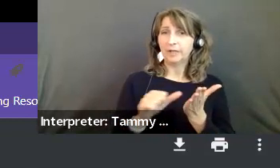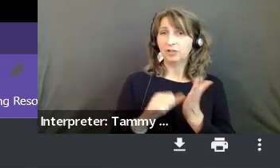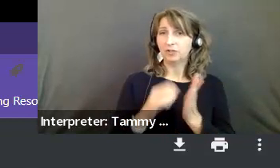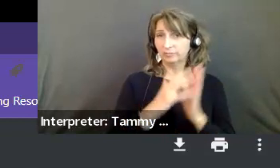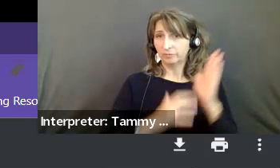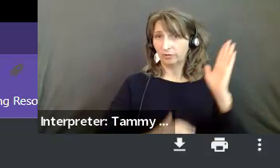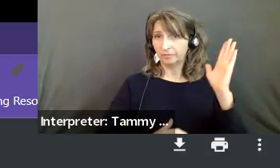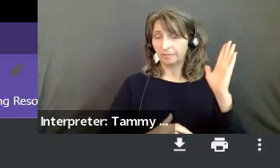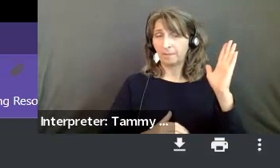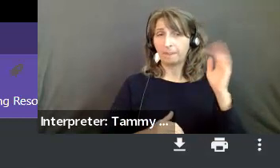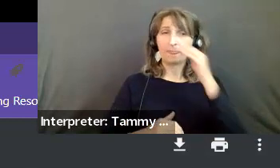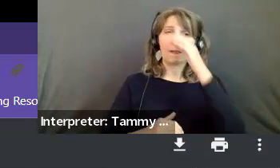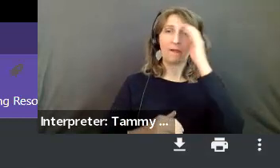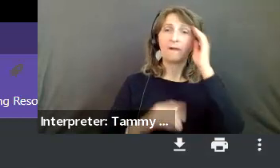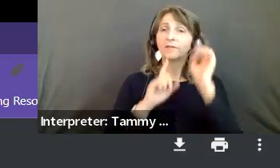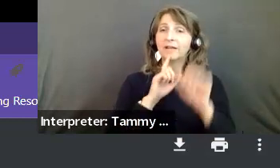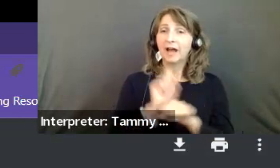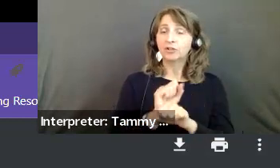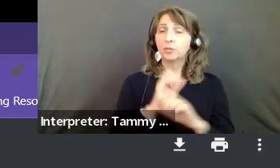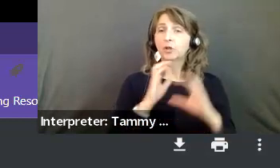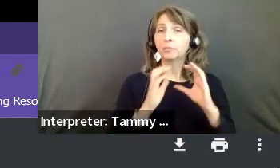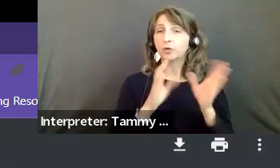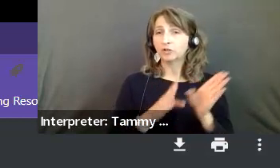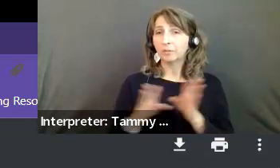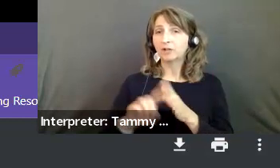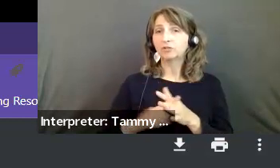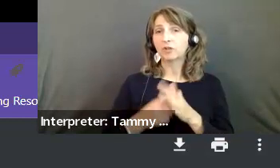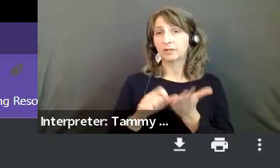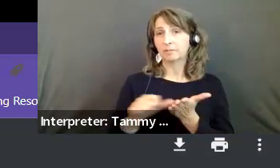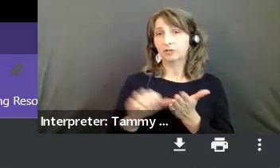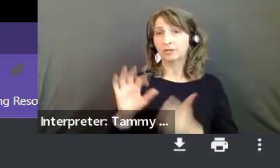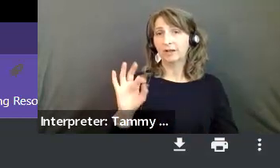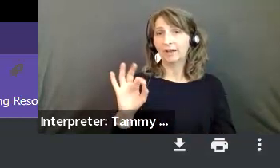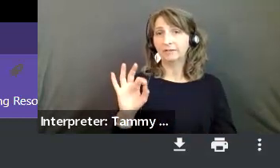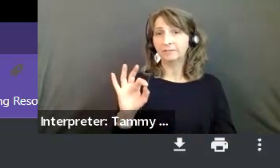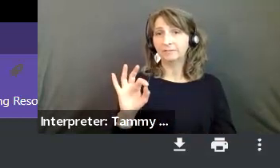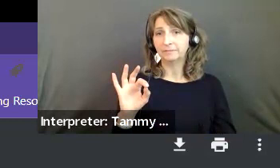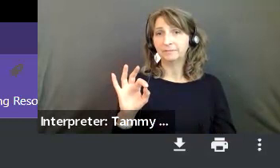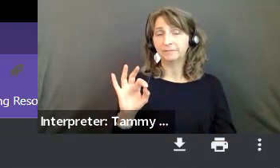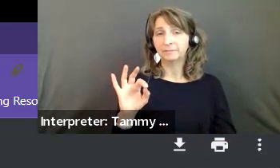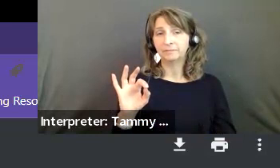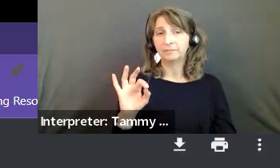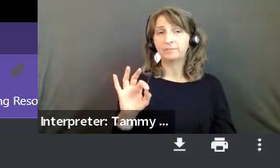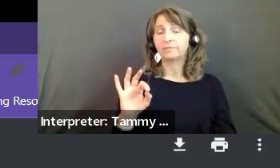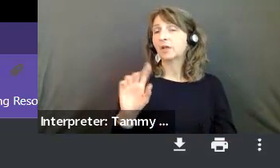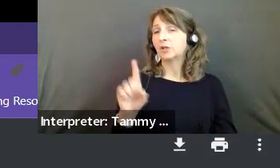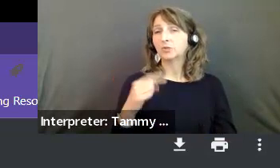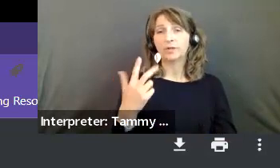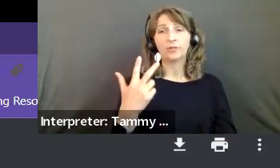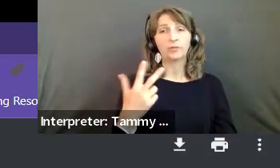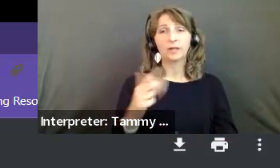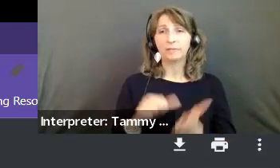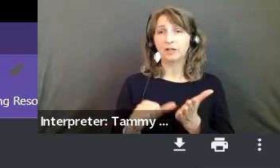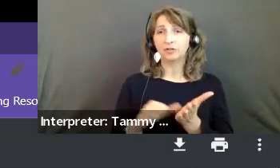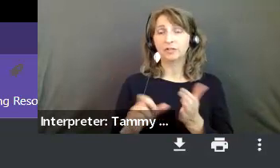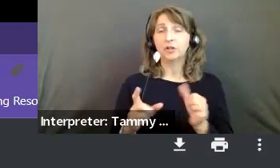But the actual communication plan starts on page 9. And it's only 3 pages. So the first.